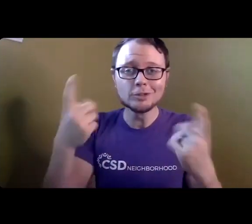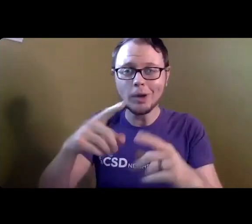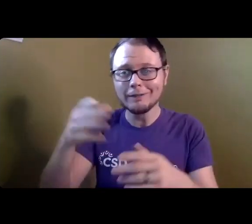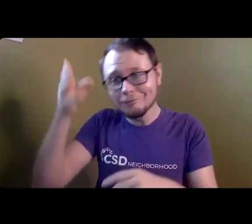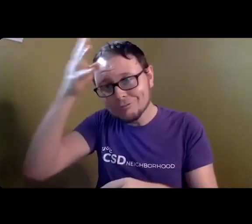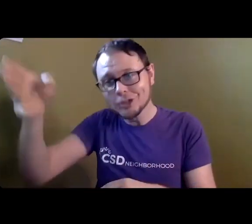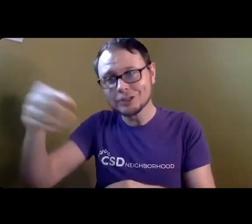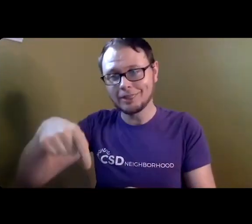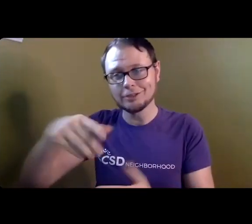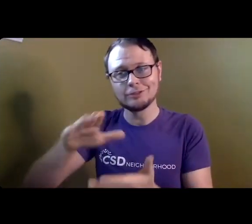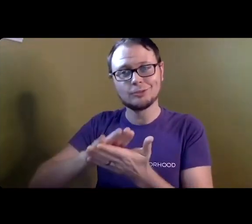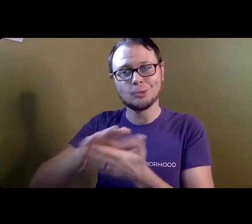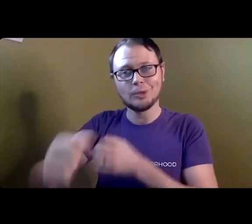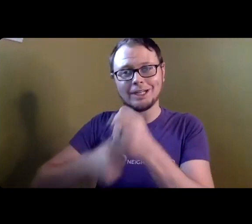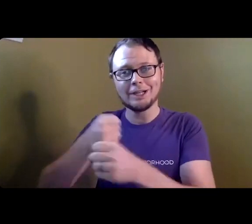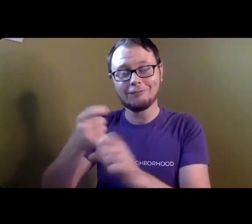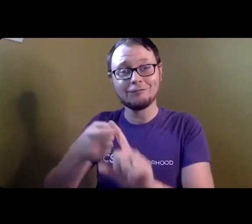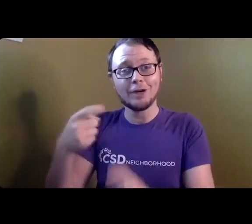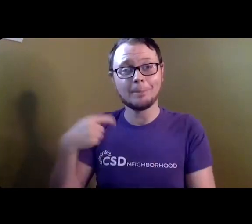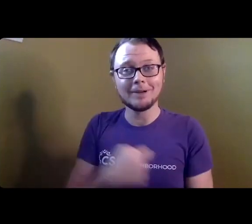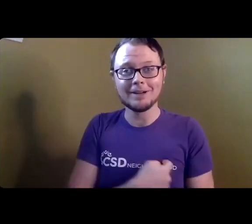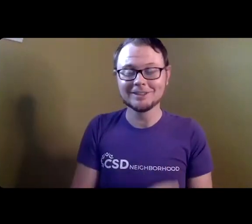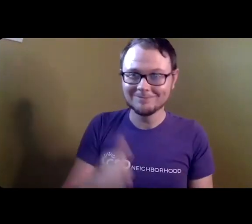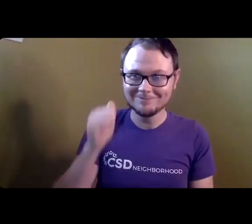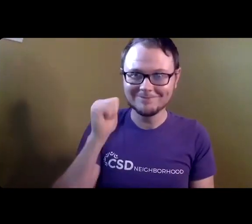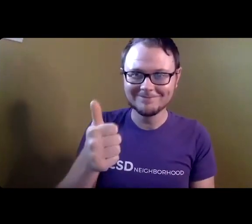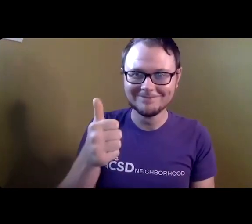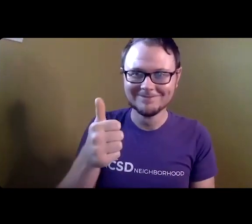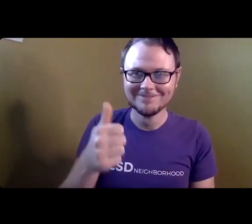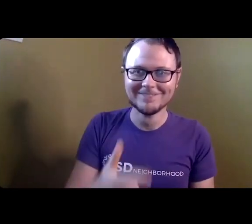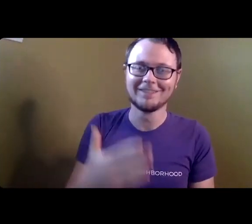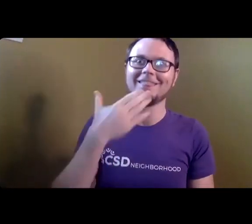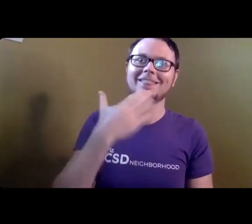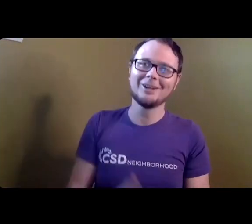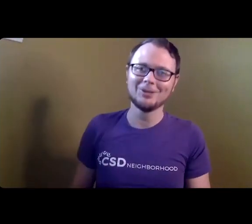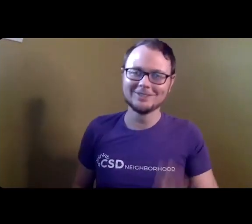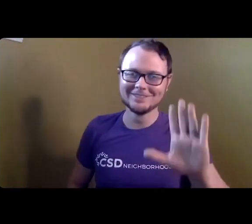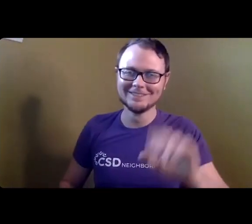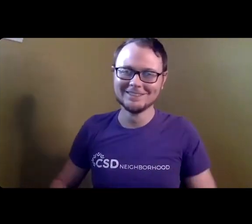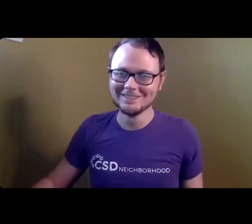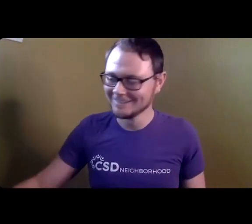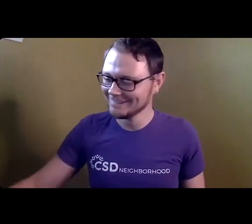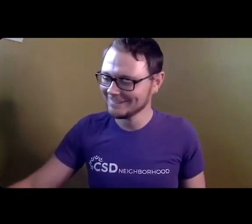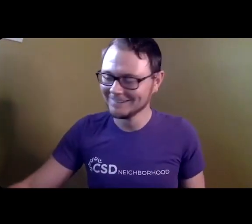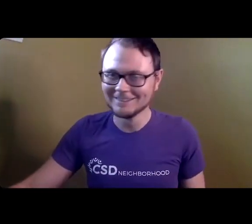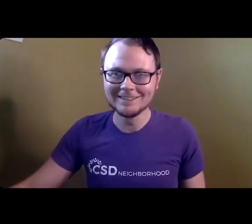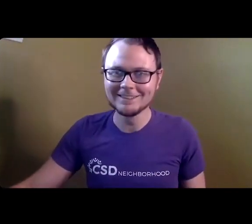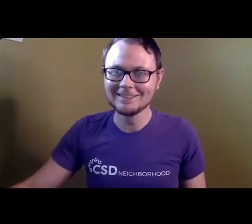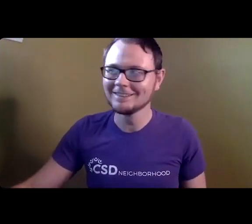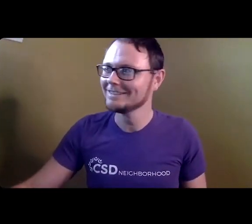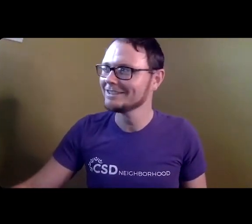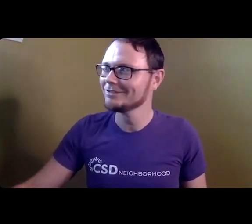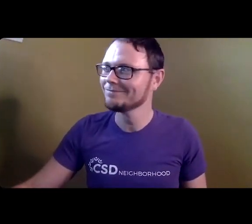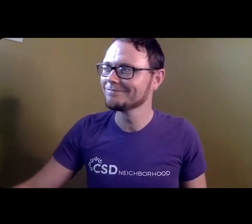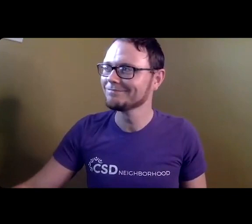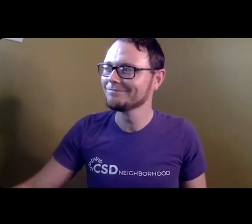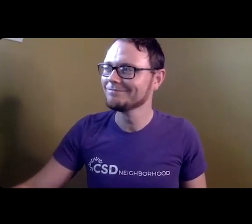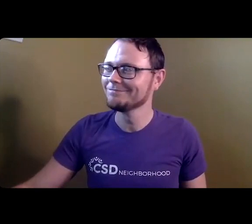Please enjoy the Webinar and we wish you all the best for the future in the next school year.